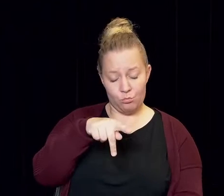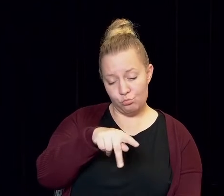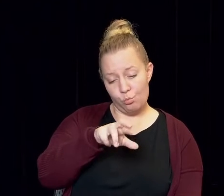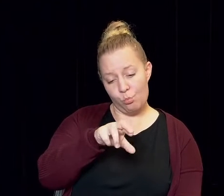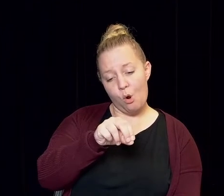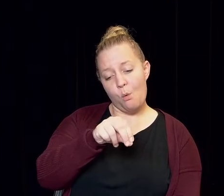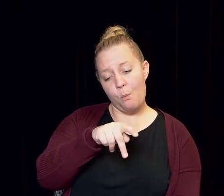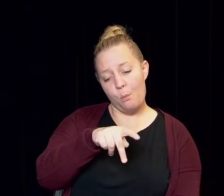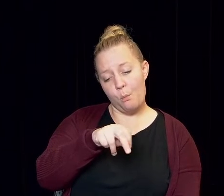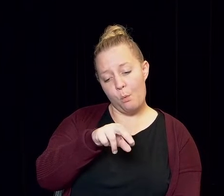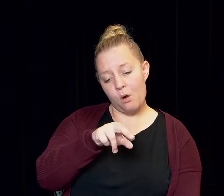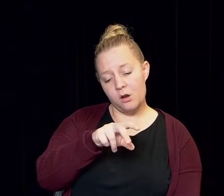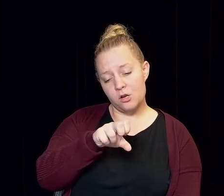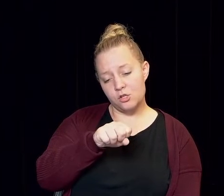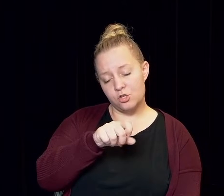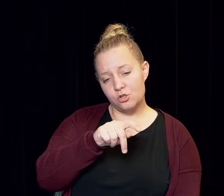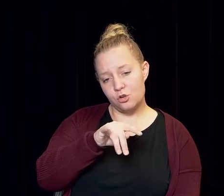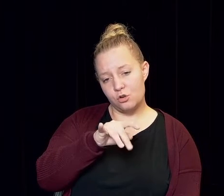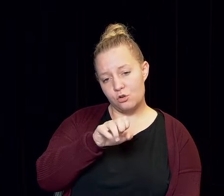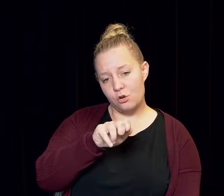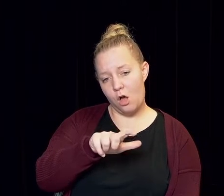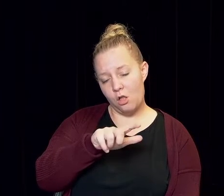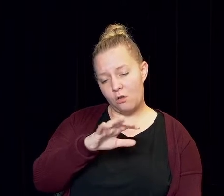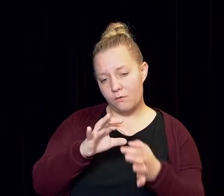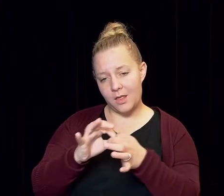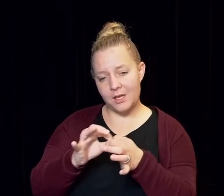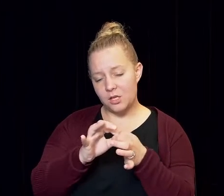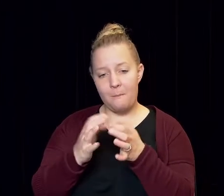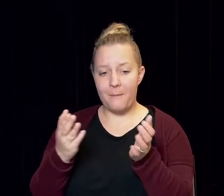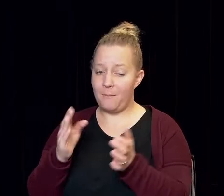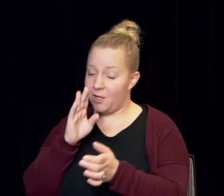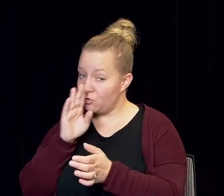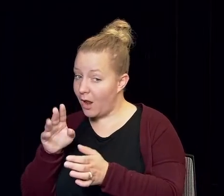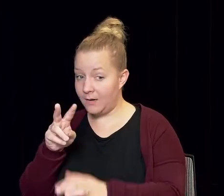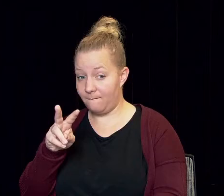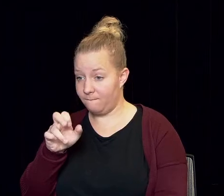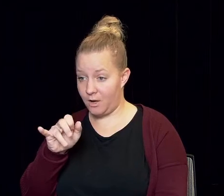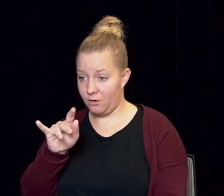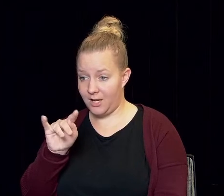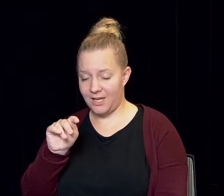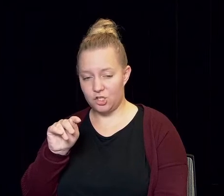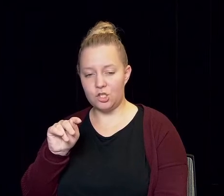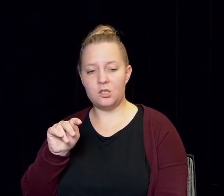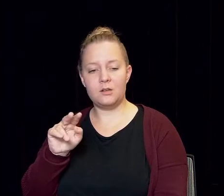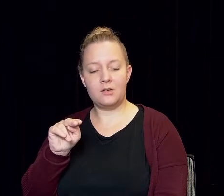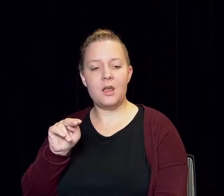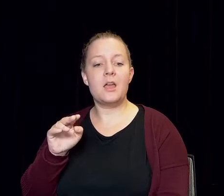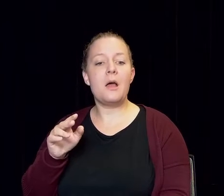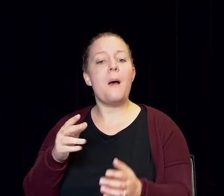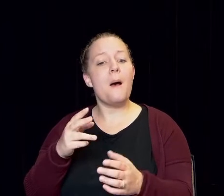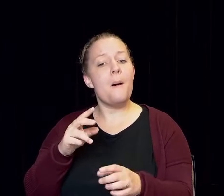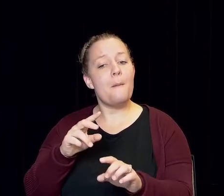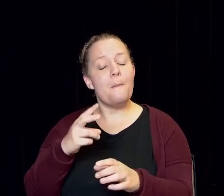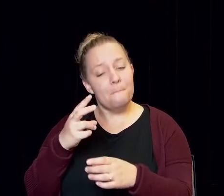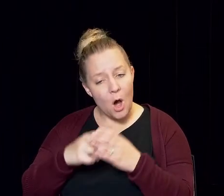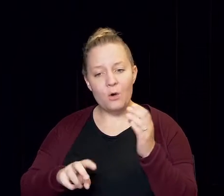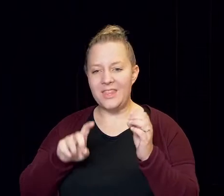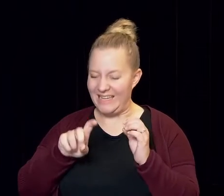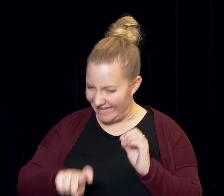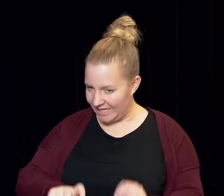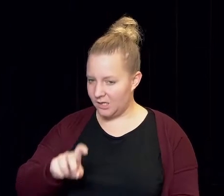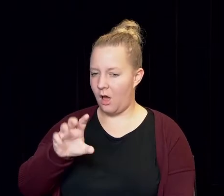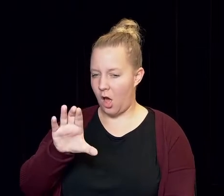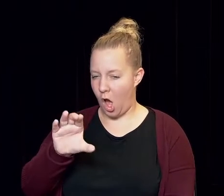You may see it as direct variation. But either way, it has to have a constant. So, it's there's